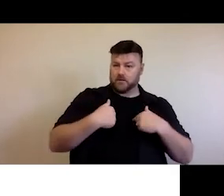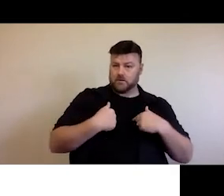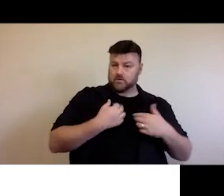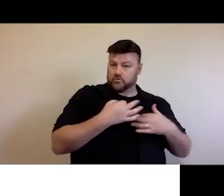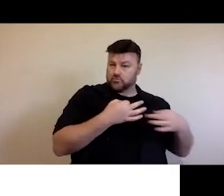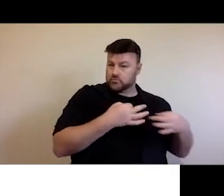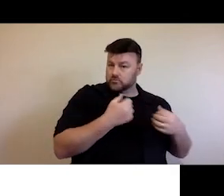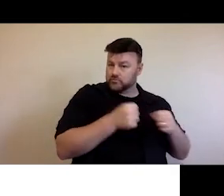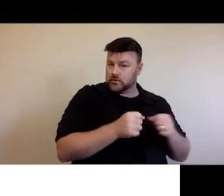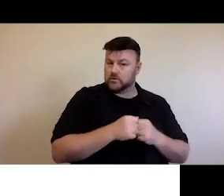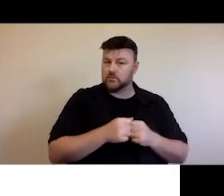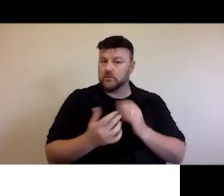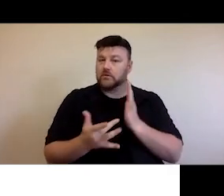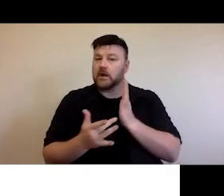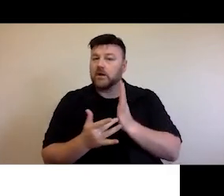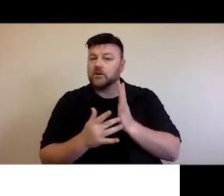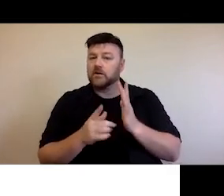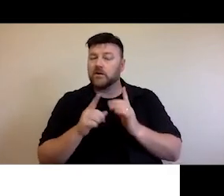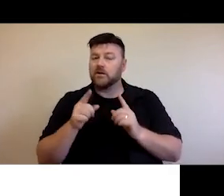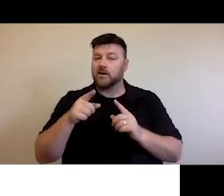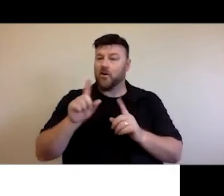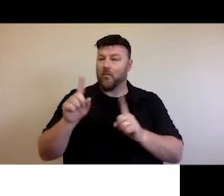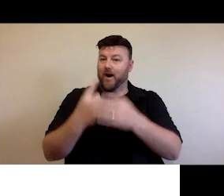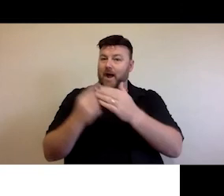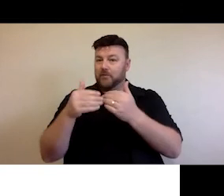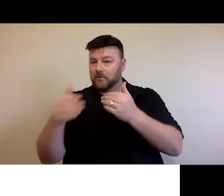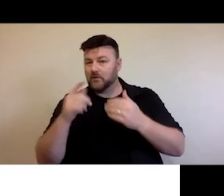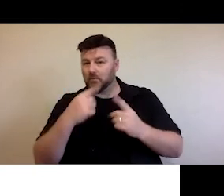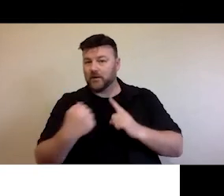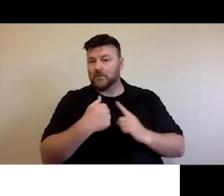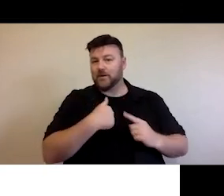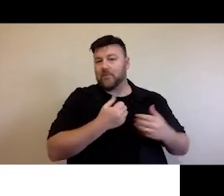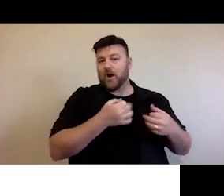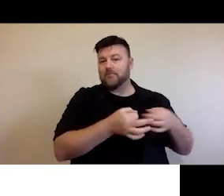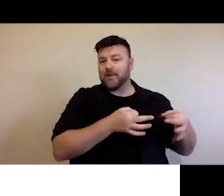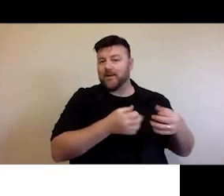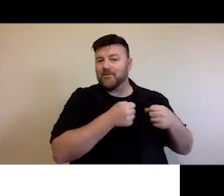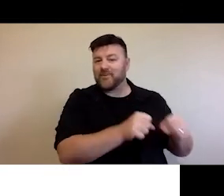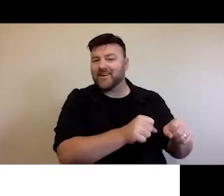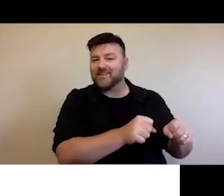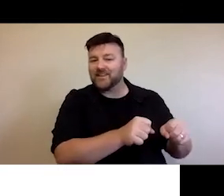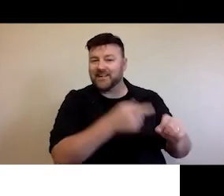Technological - what will happen from this space that will affect my strategy? Get specific about each of these.